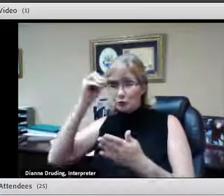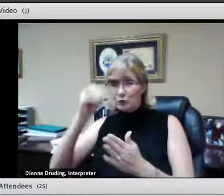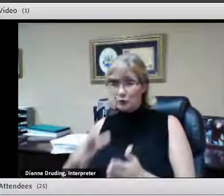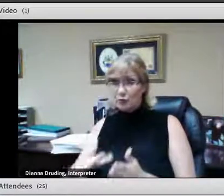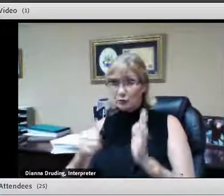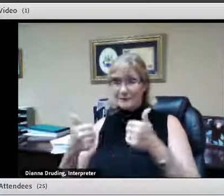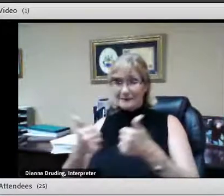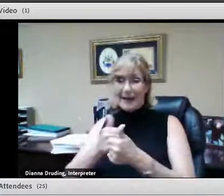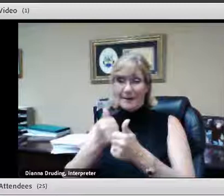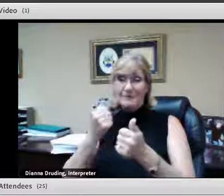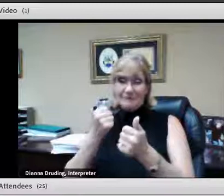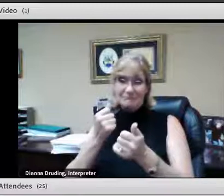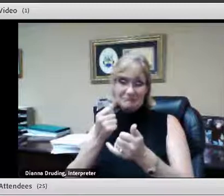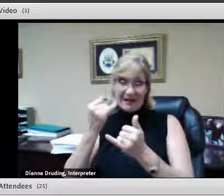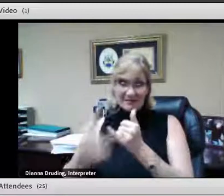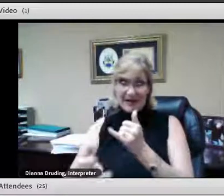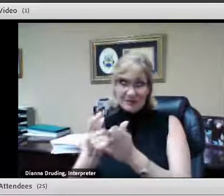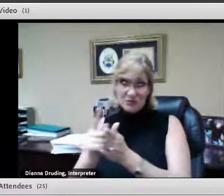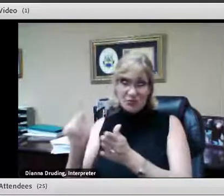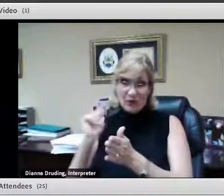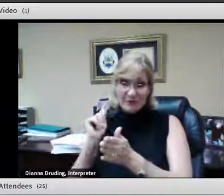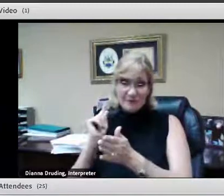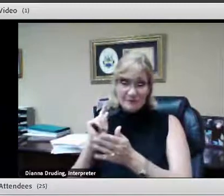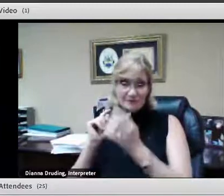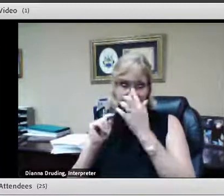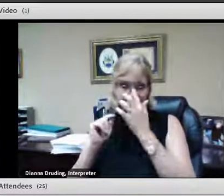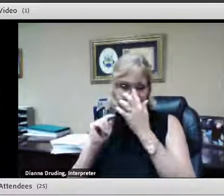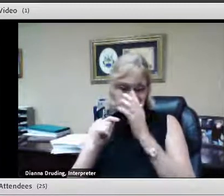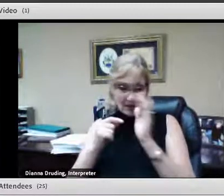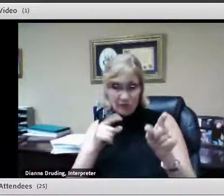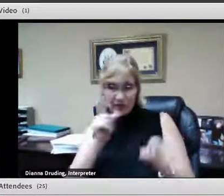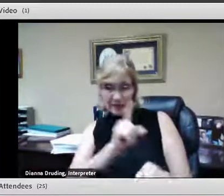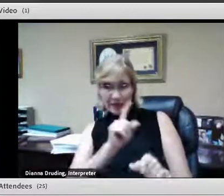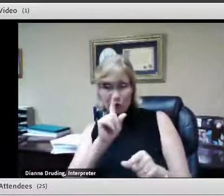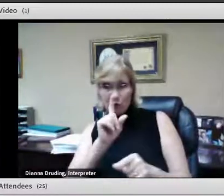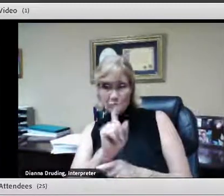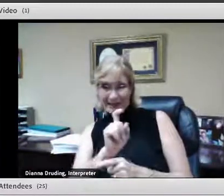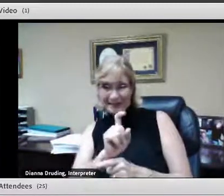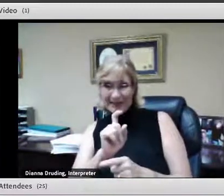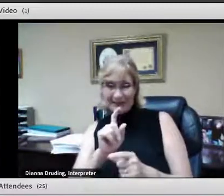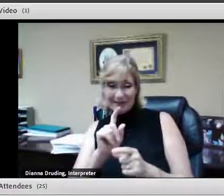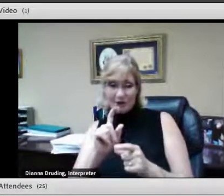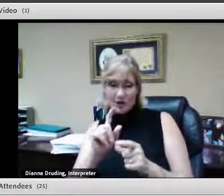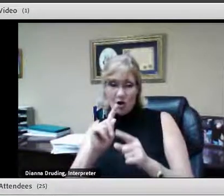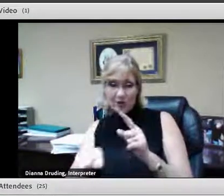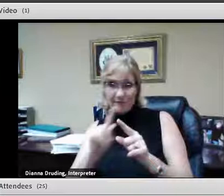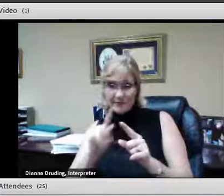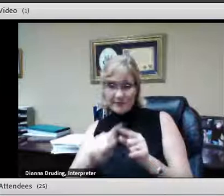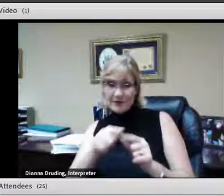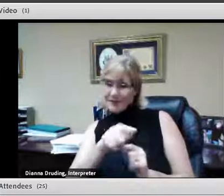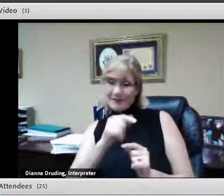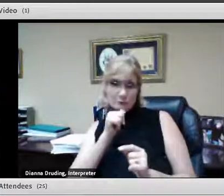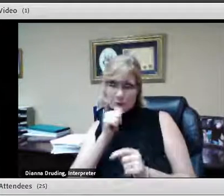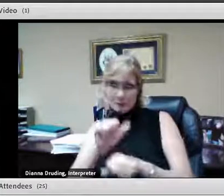So, let me give you a quick tour of what's happening here. Over here, you'd click on the fidget spinner. This one doesn't actually work because it's just a photo of it.